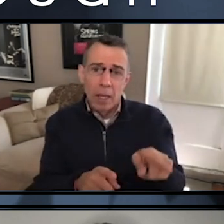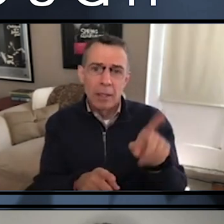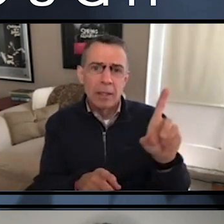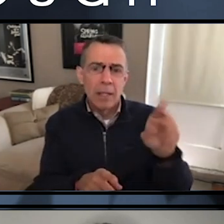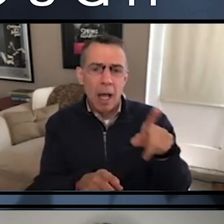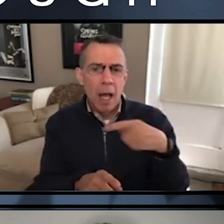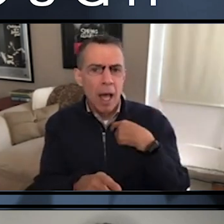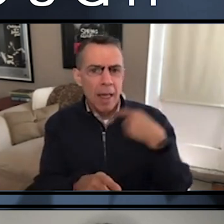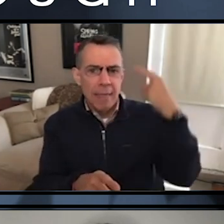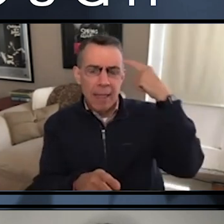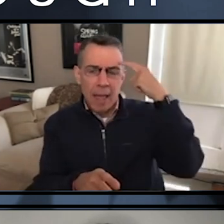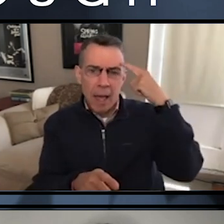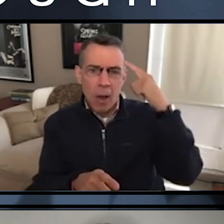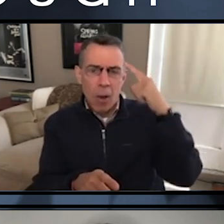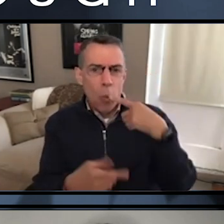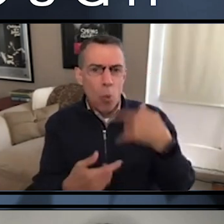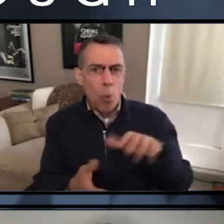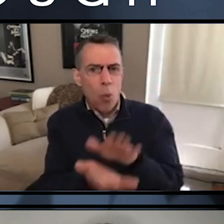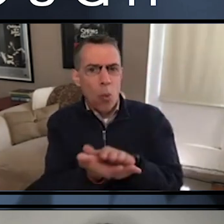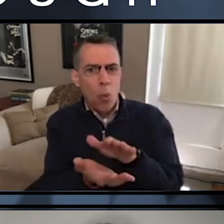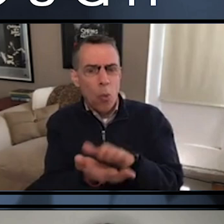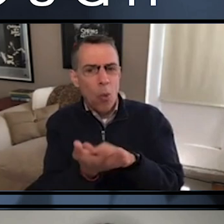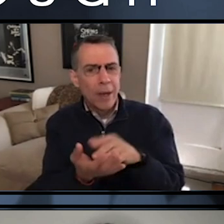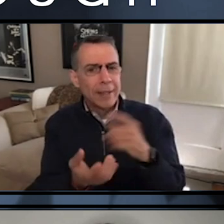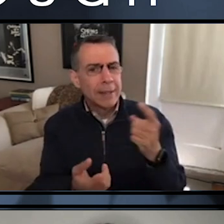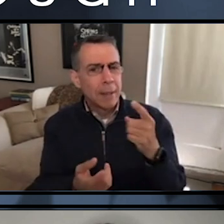think that there's something else going on in this film that I realized, as